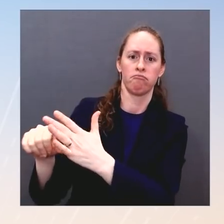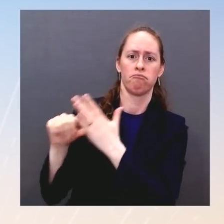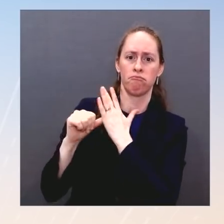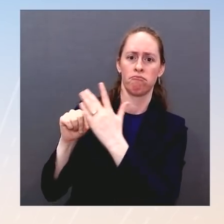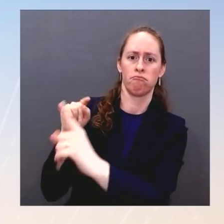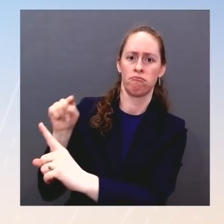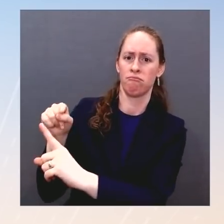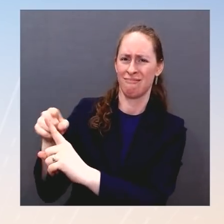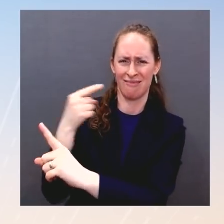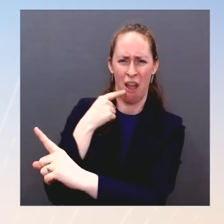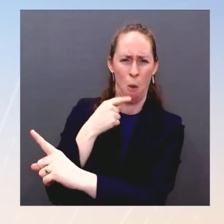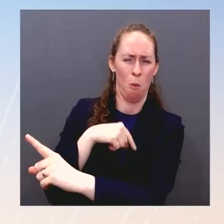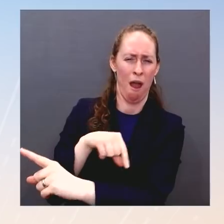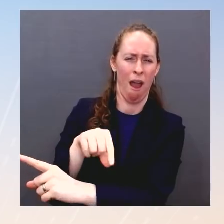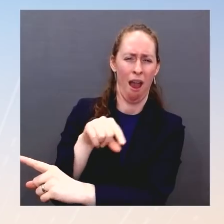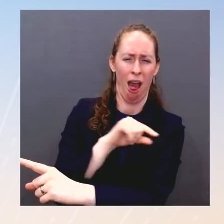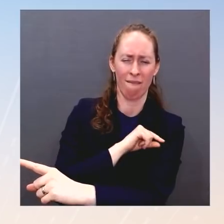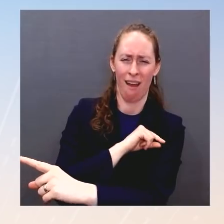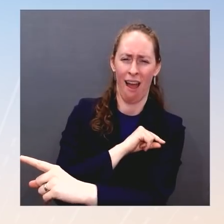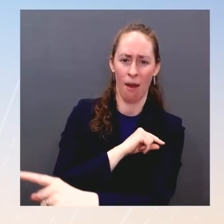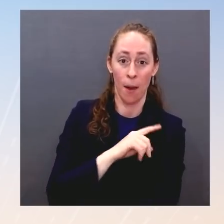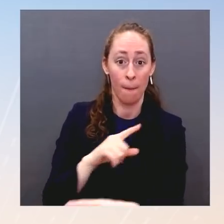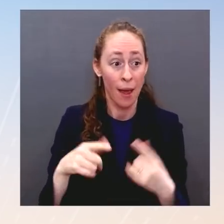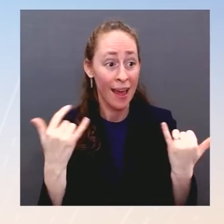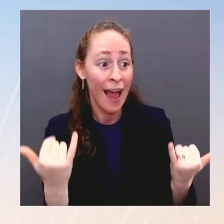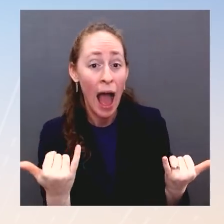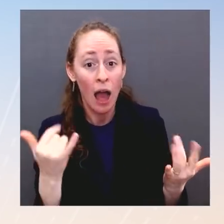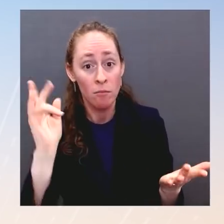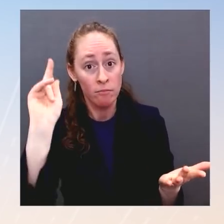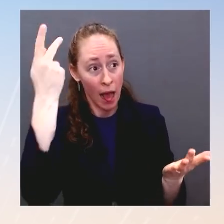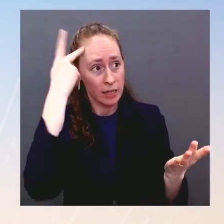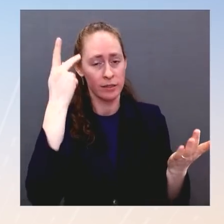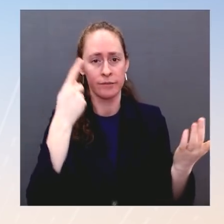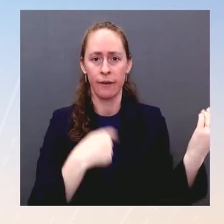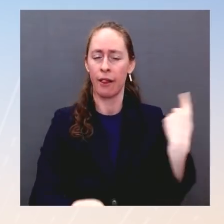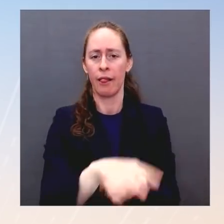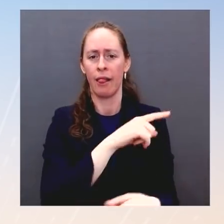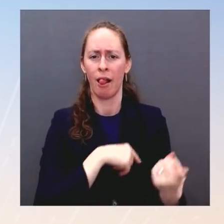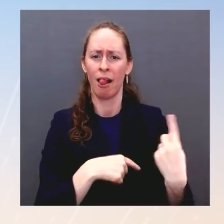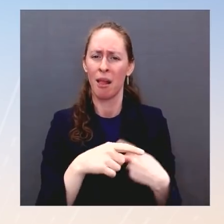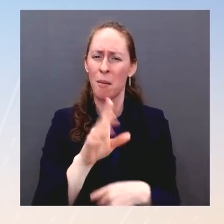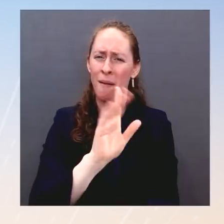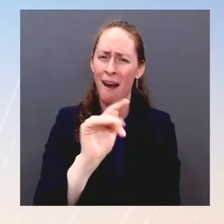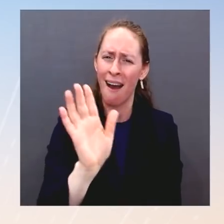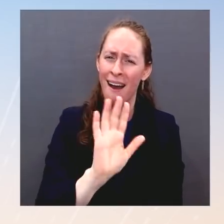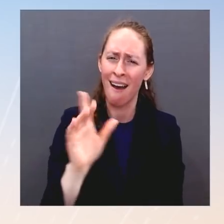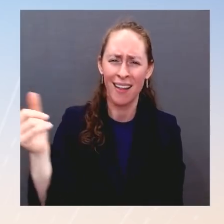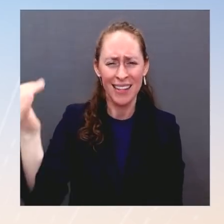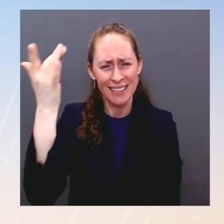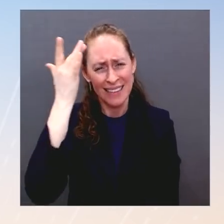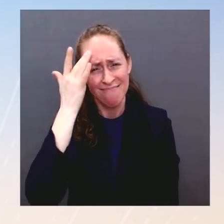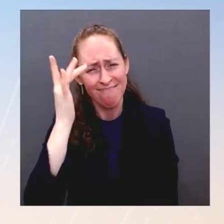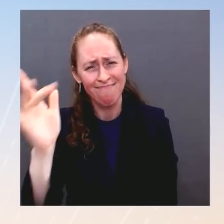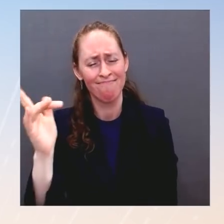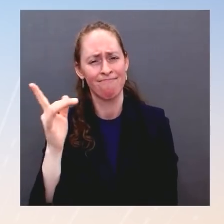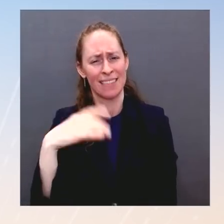but my praise for Ketanji intellect, for her character, for her intellect [integrity] is unequivocal." That she is somebody who has --